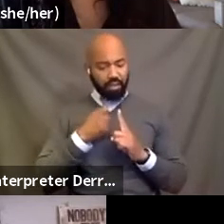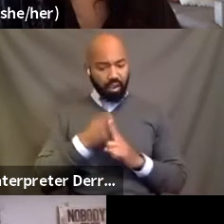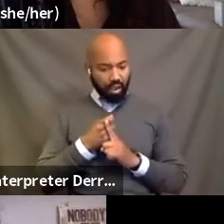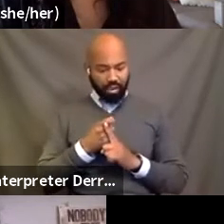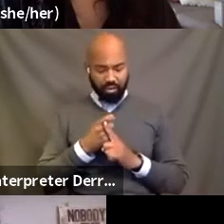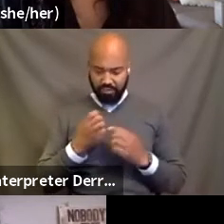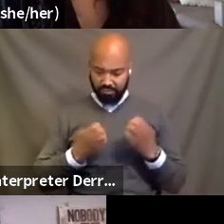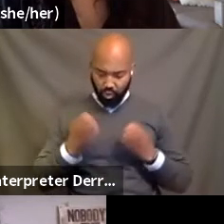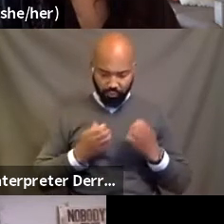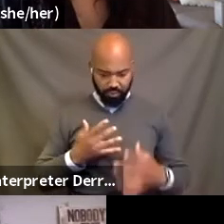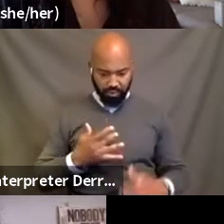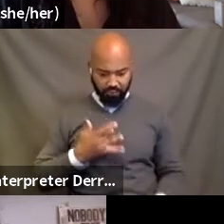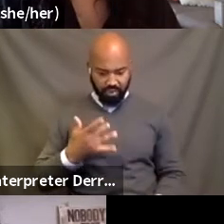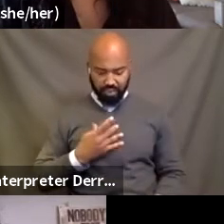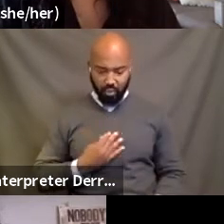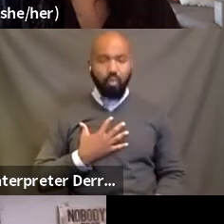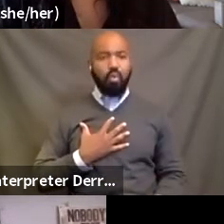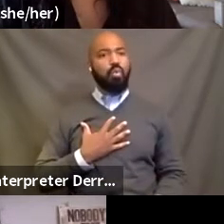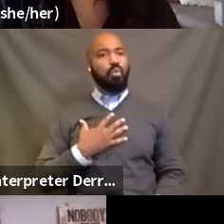Benjamin (they/them/elle): That so many comrades and friends are in.